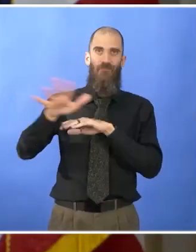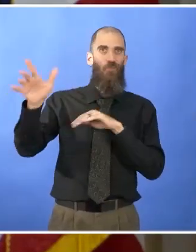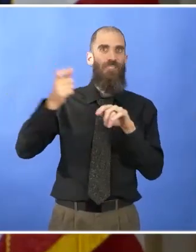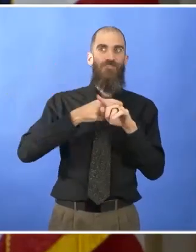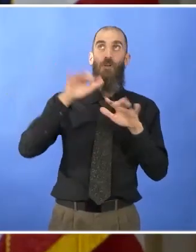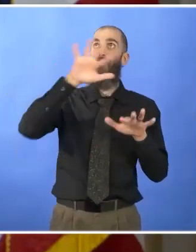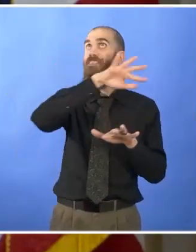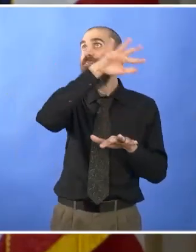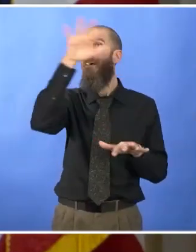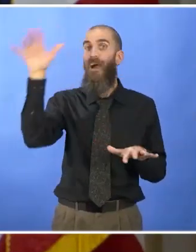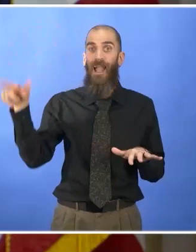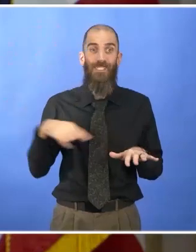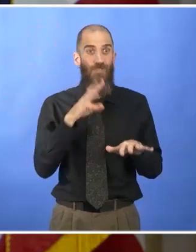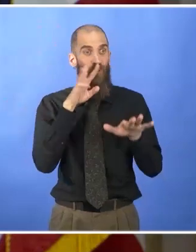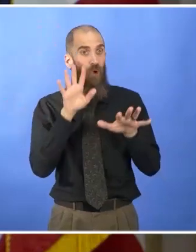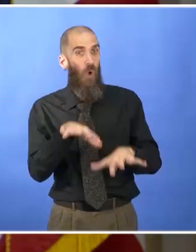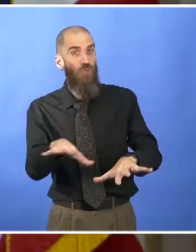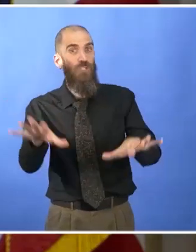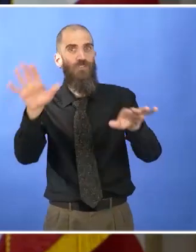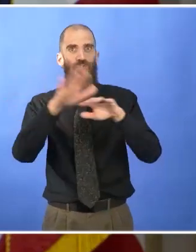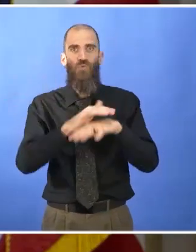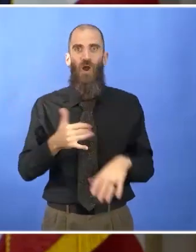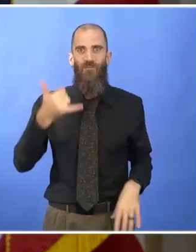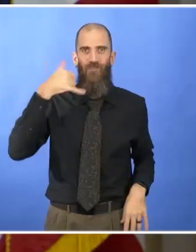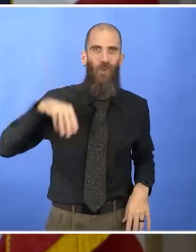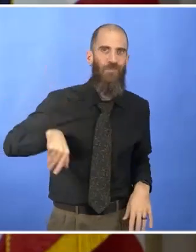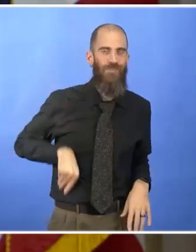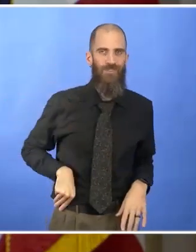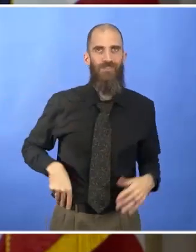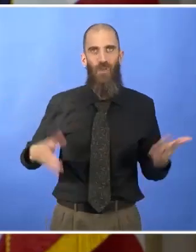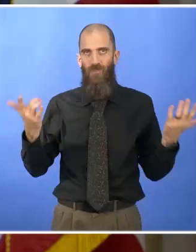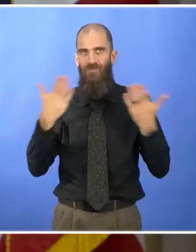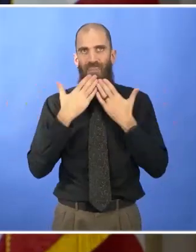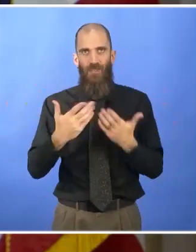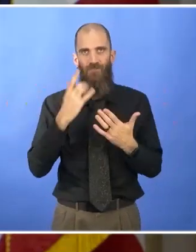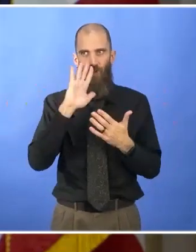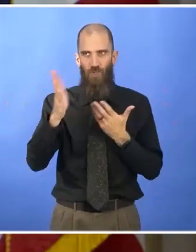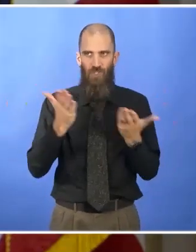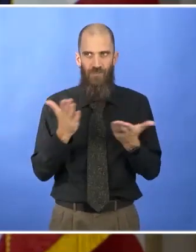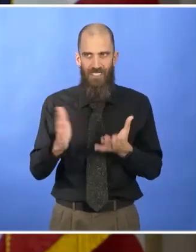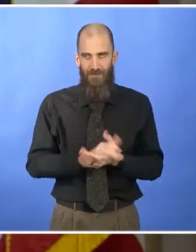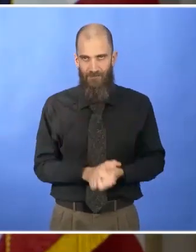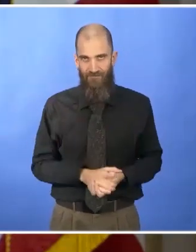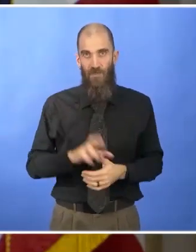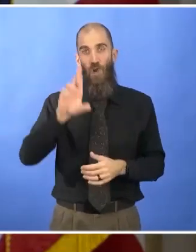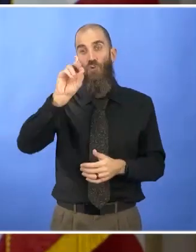THANK YOU FOR YOUR SERVICE. BRADLEY SMALL IS RETIRING AFTER